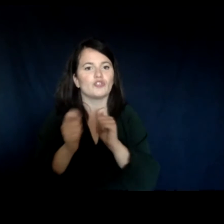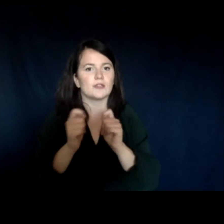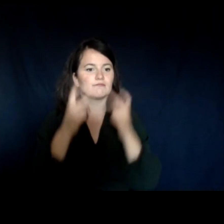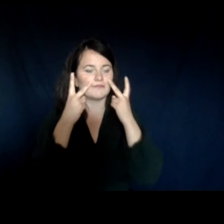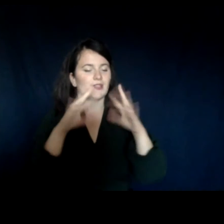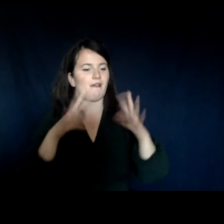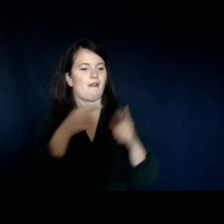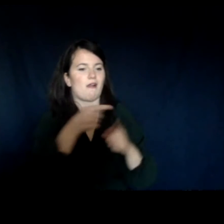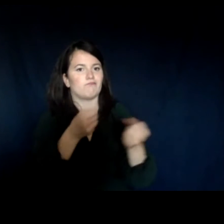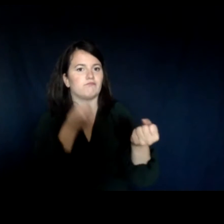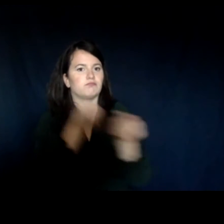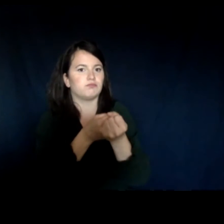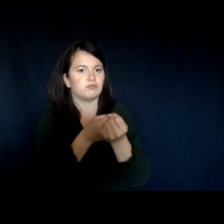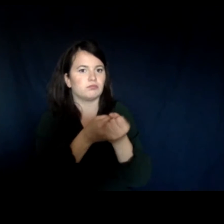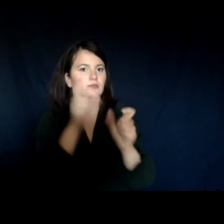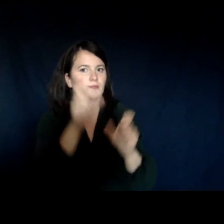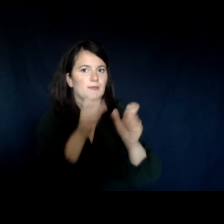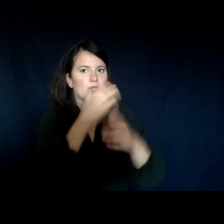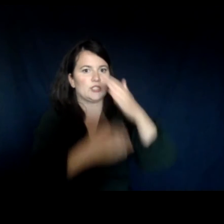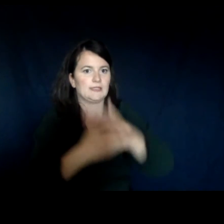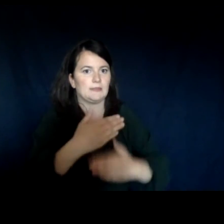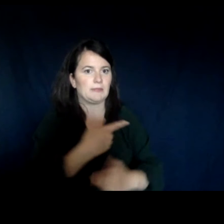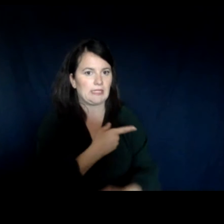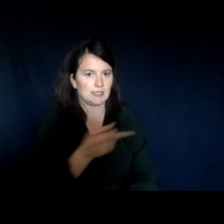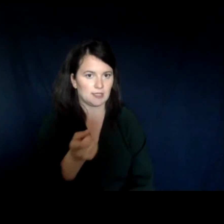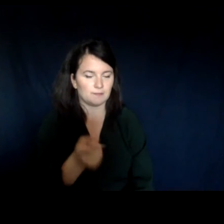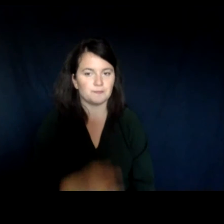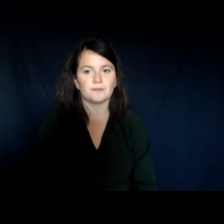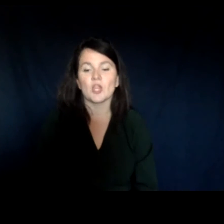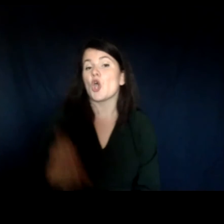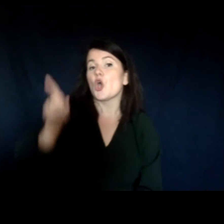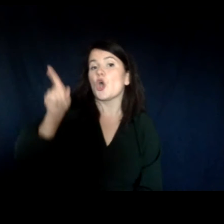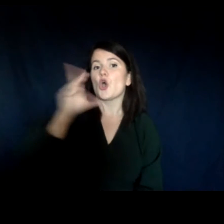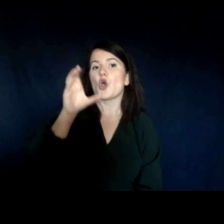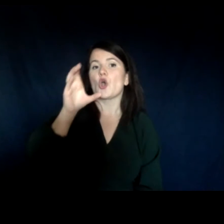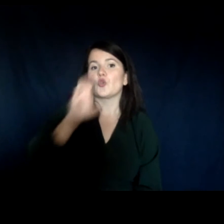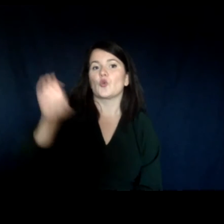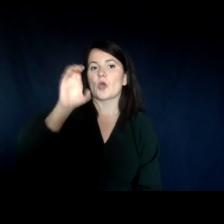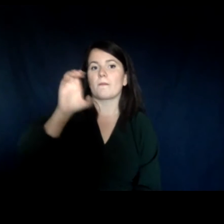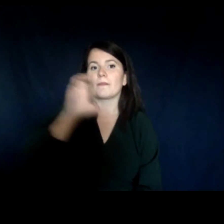The Commission has recalled, although there is some flexibility,